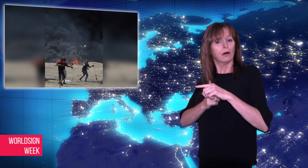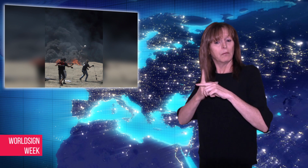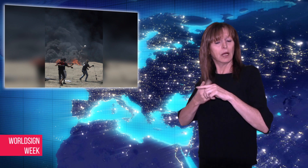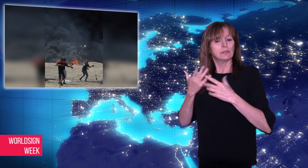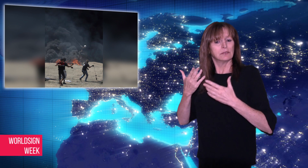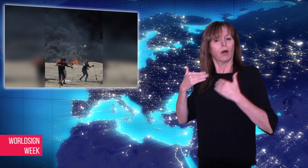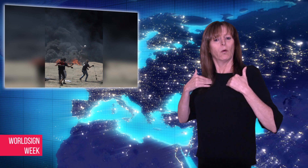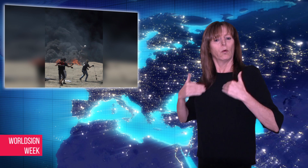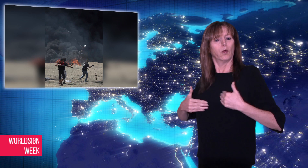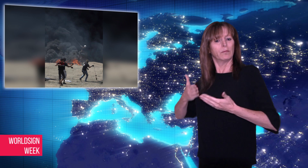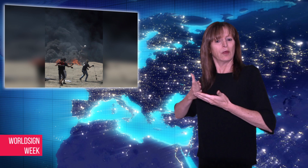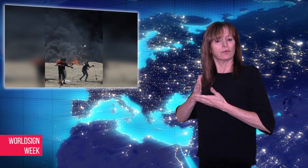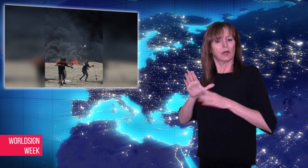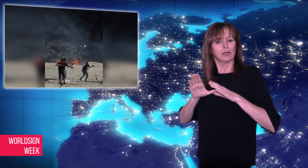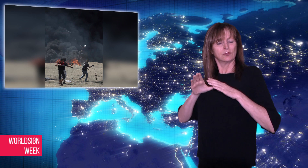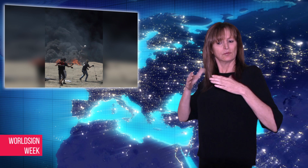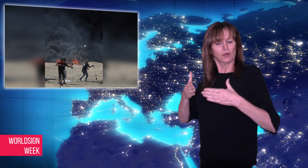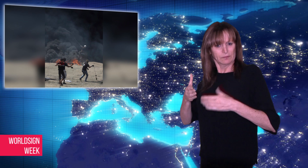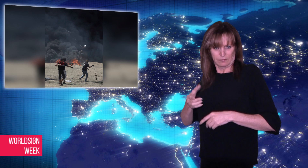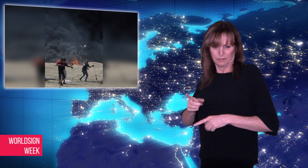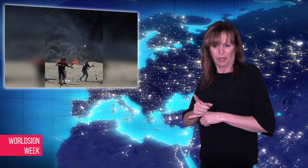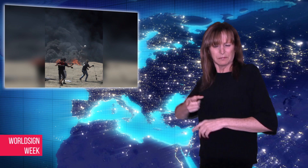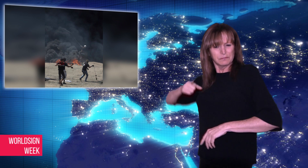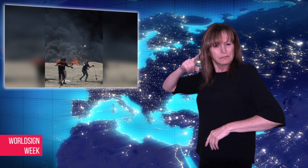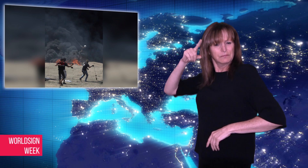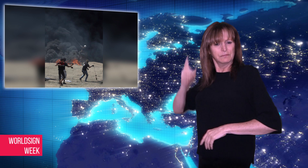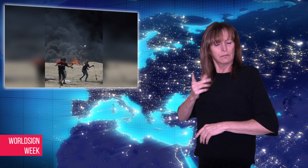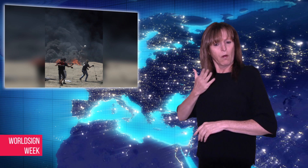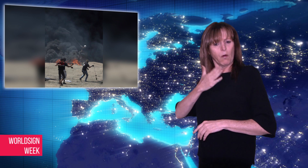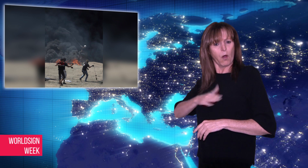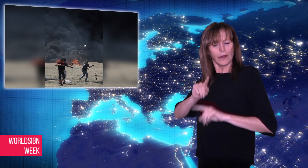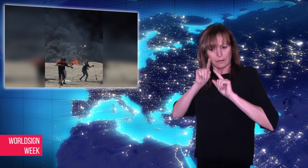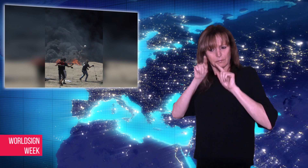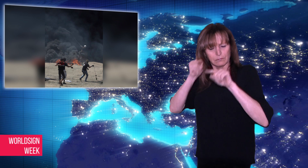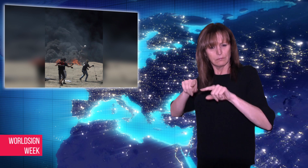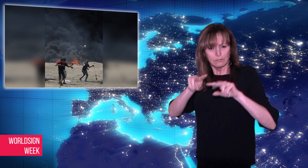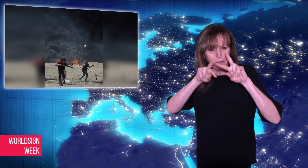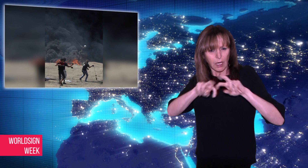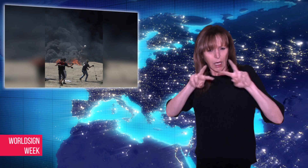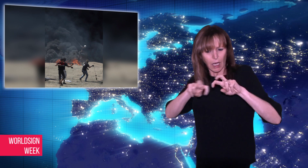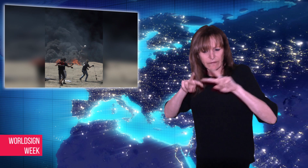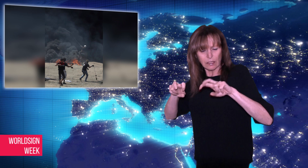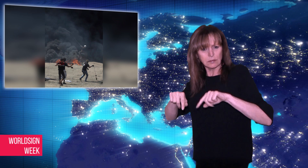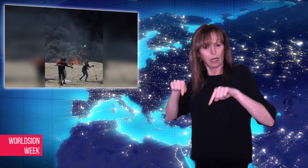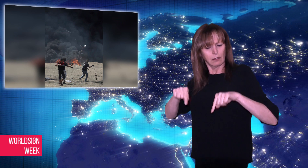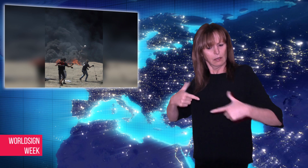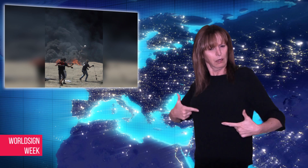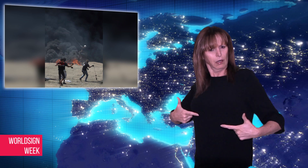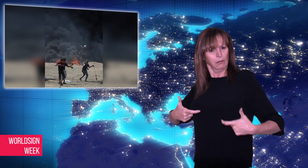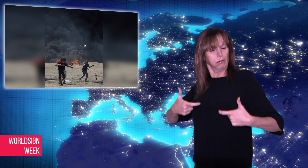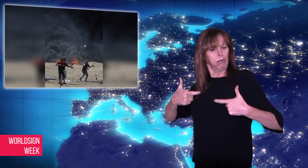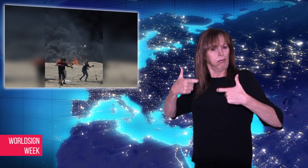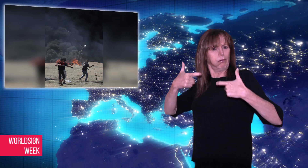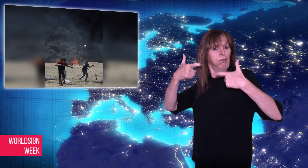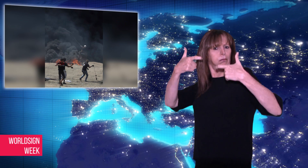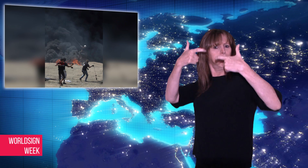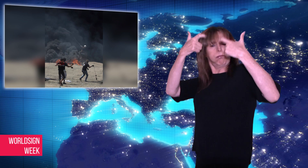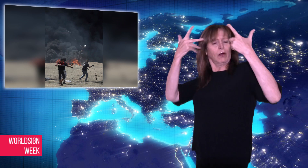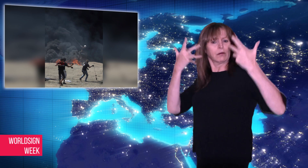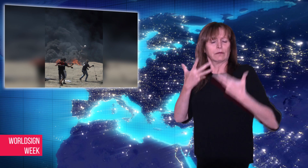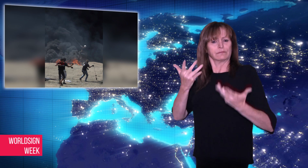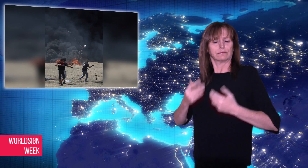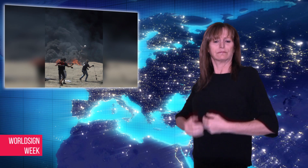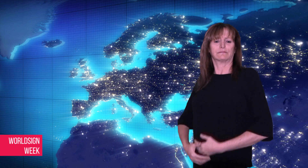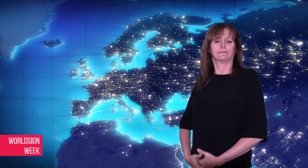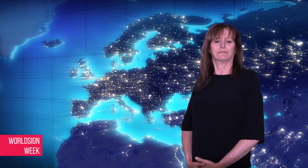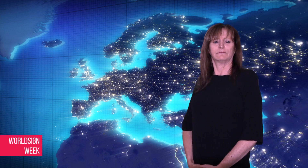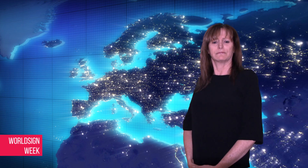investigation into the incident.